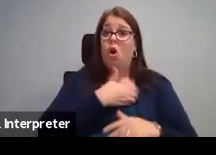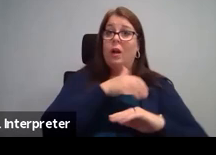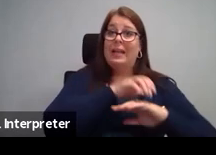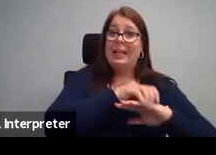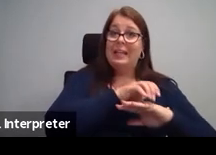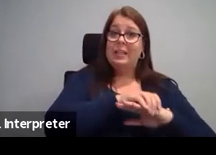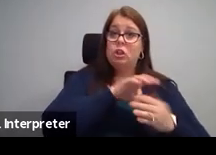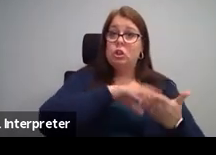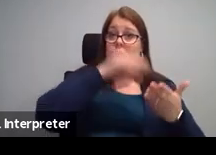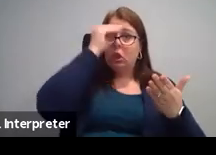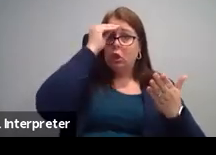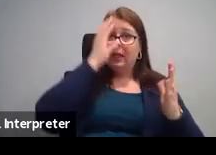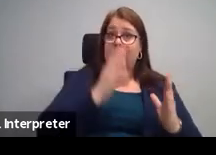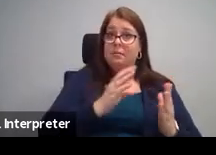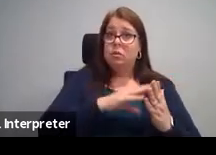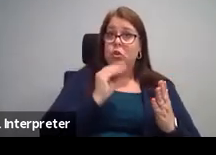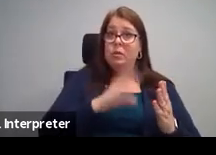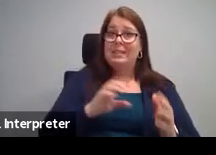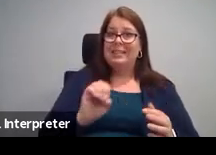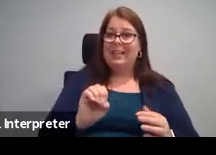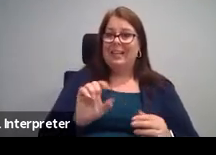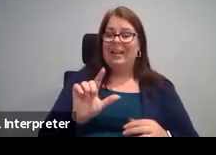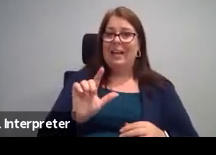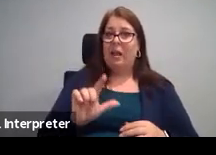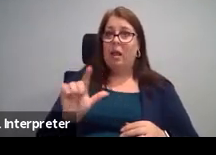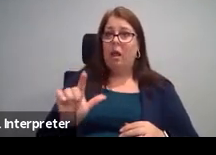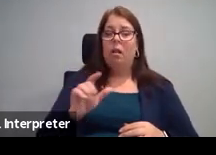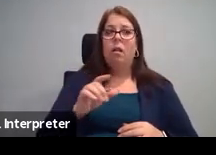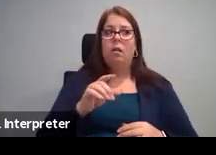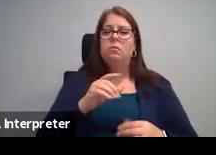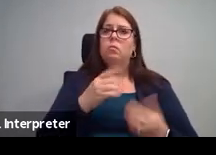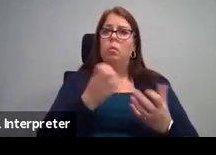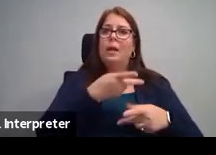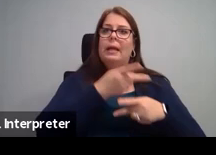Laurie Arnold: Students are engaged. And that's, you know, that's a challenge with with that's a whole new challenge in itself.